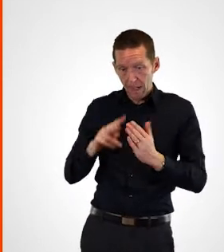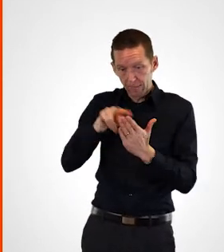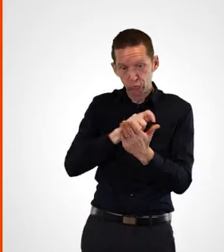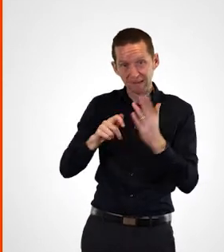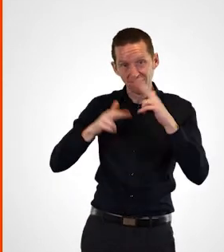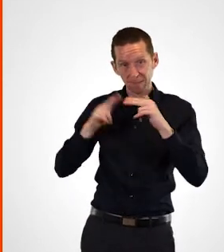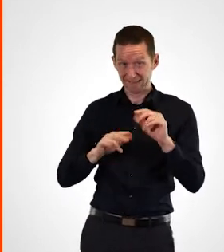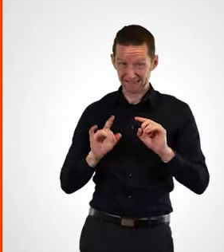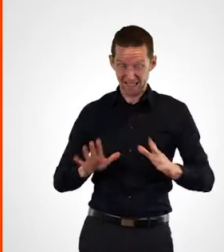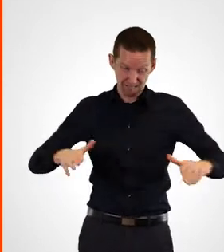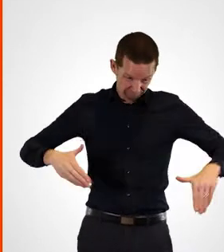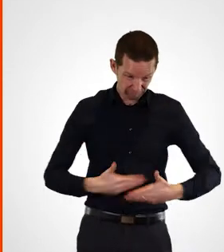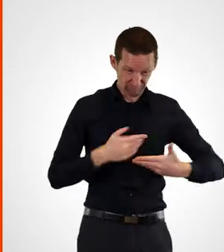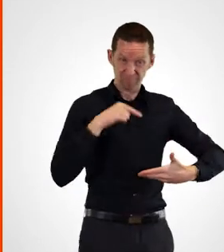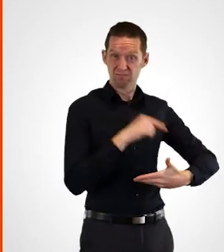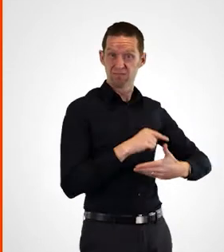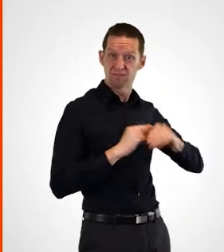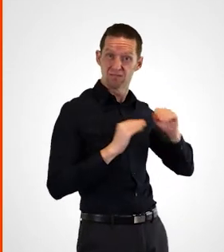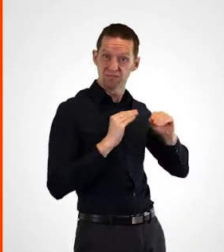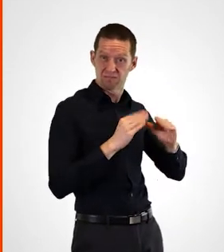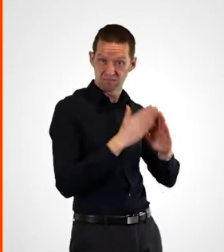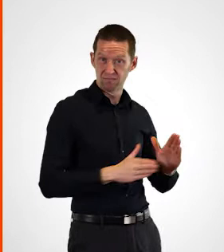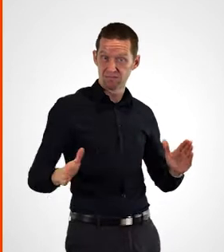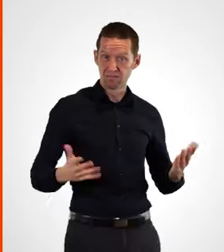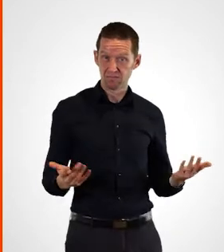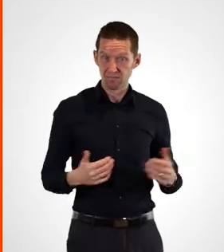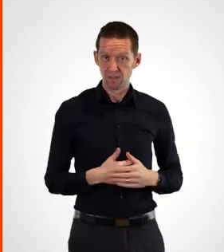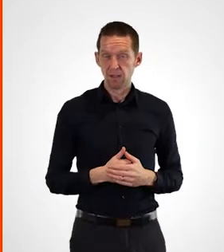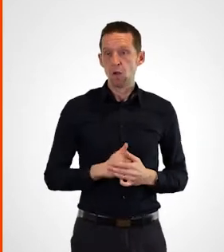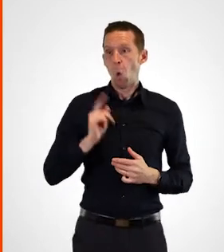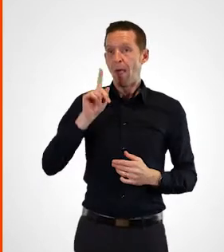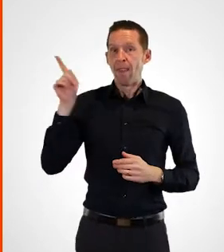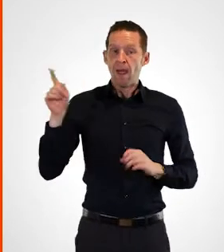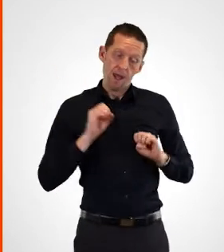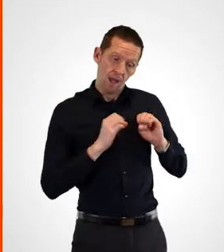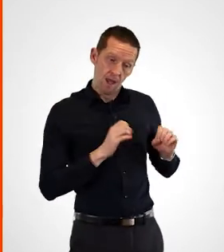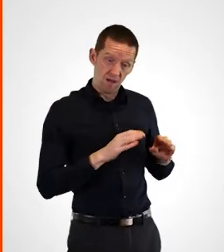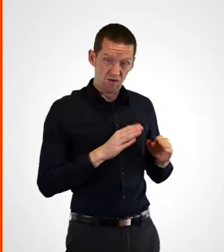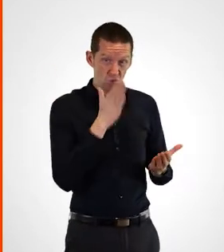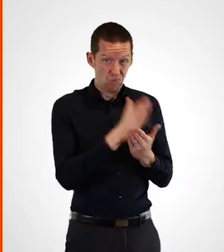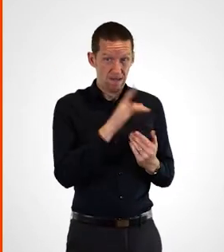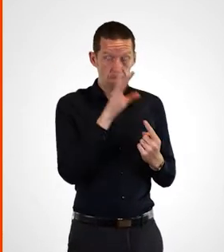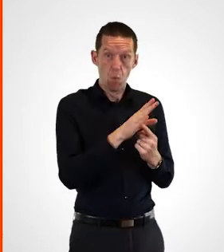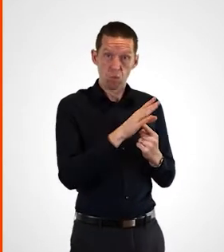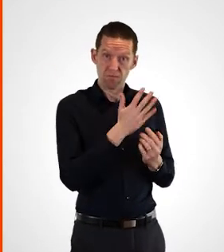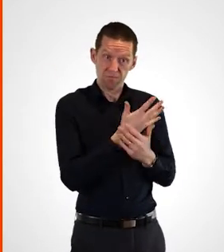that really starts, as we're saying, from birth and that what they do really matters and is of great consequence